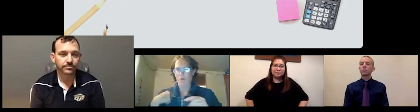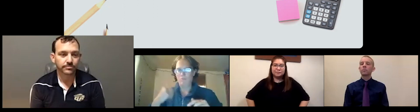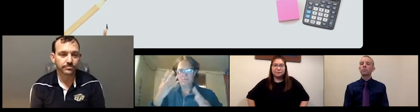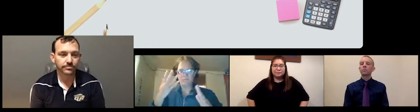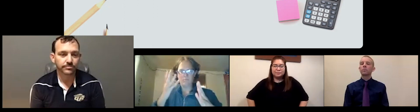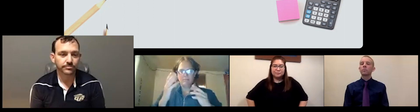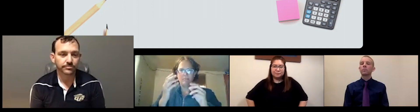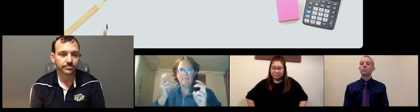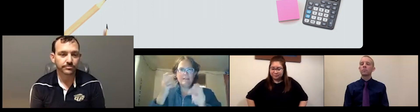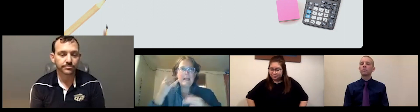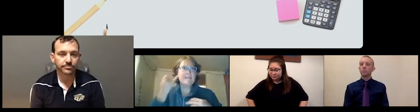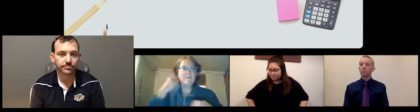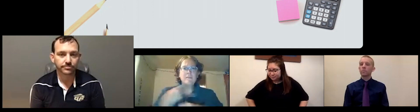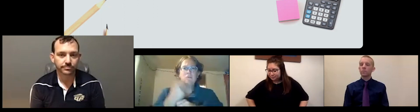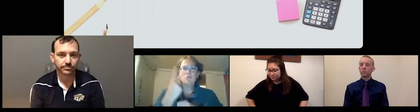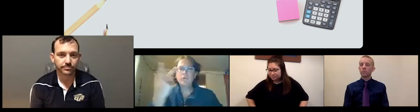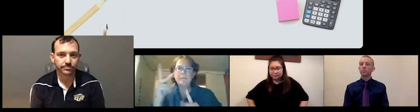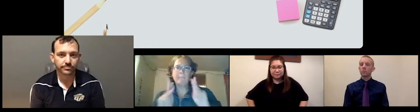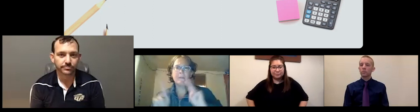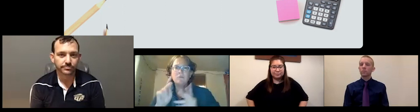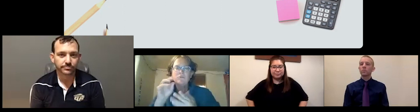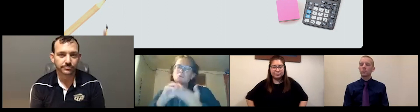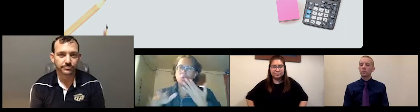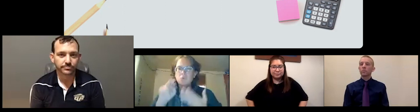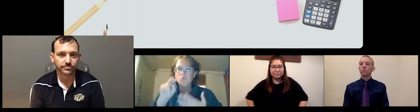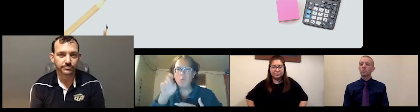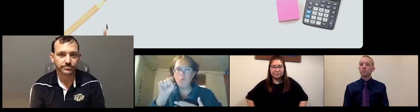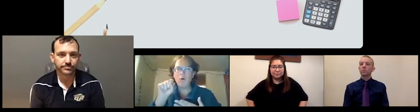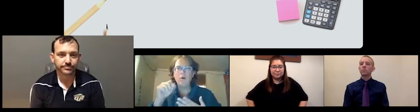so if I got two or three students’ notes,